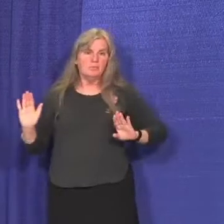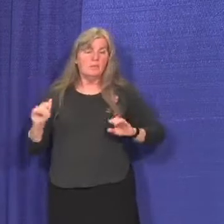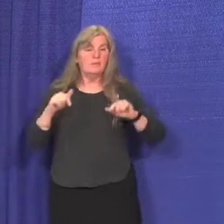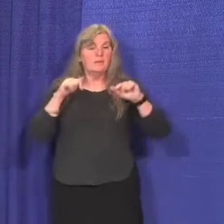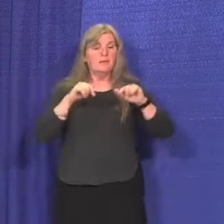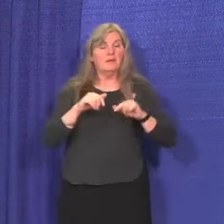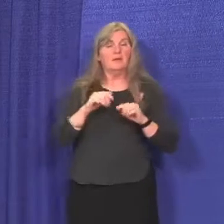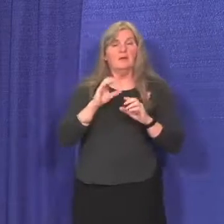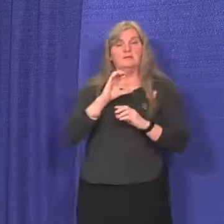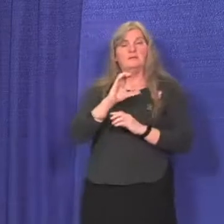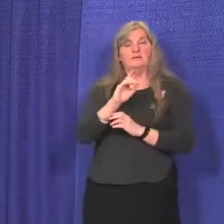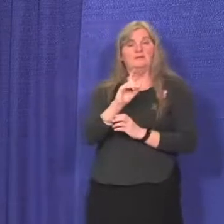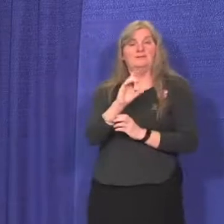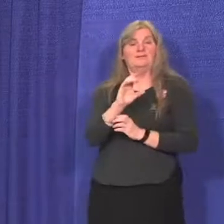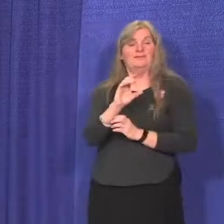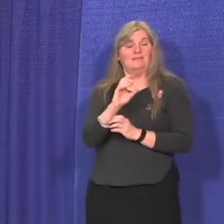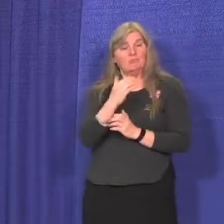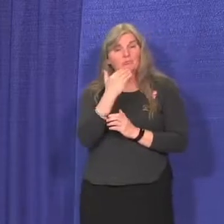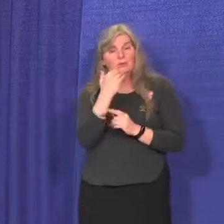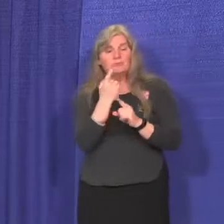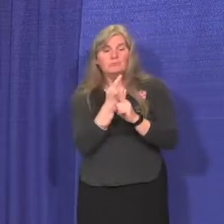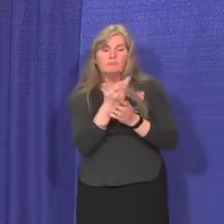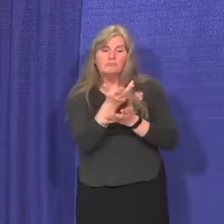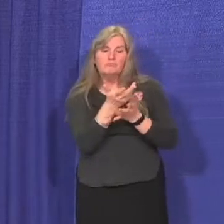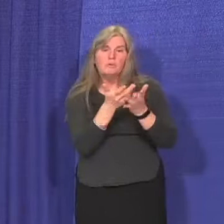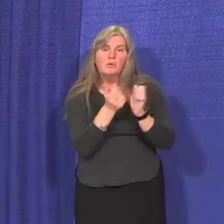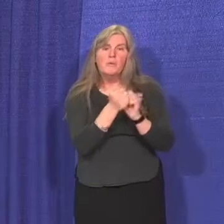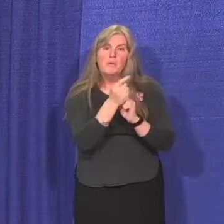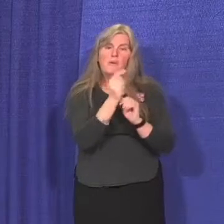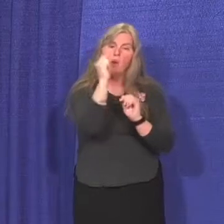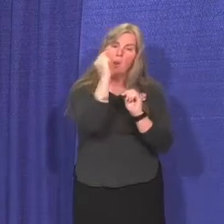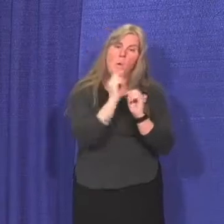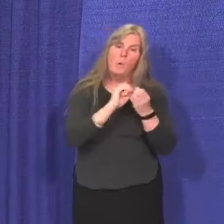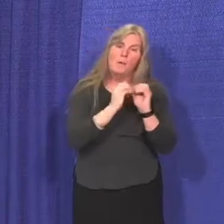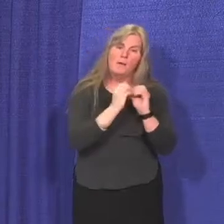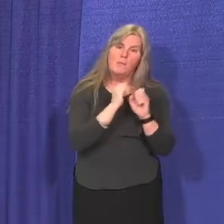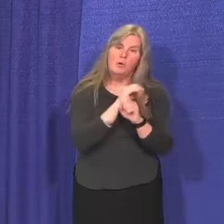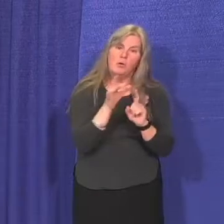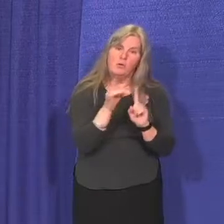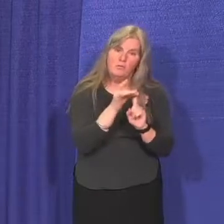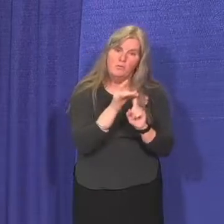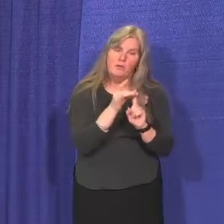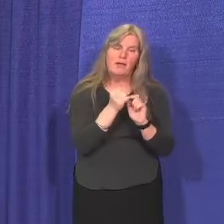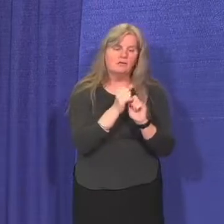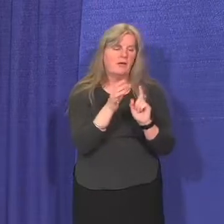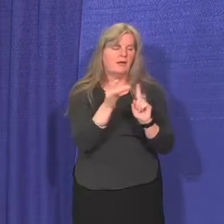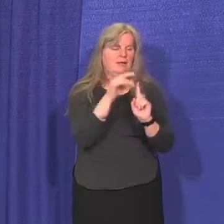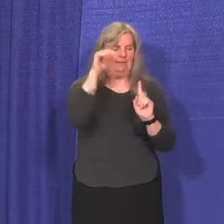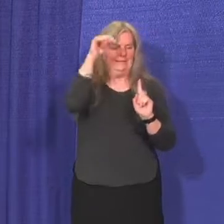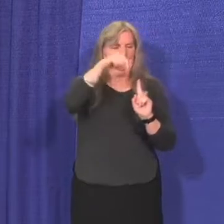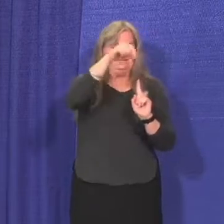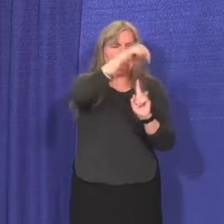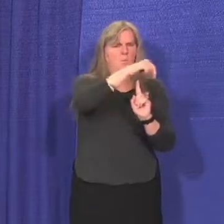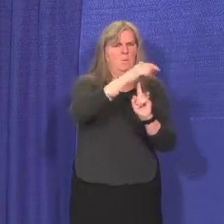and the need and as Yukon sits with no cases and we've used other tools where other